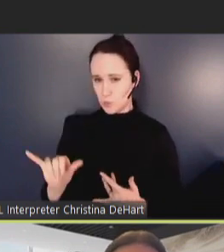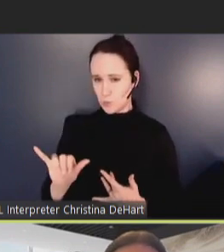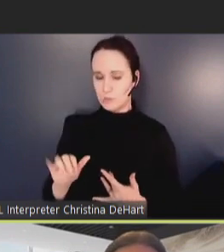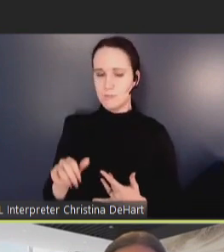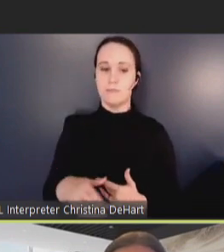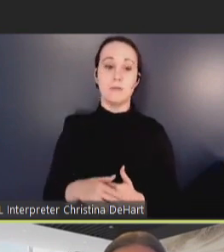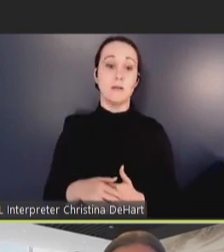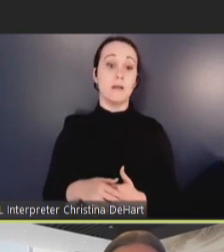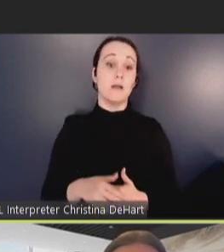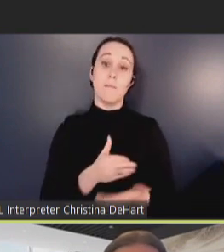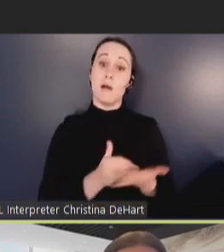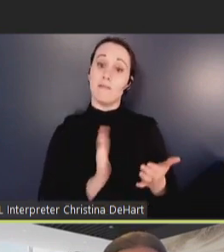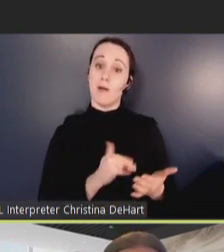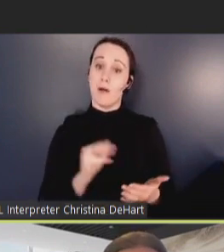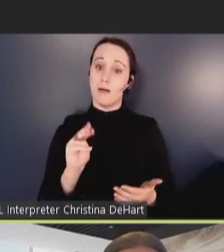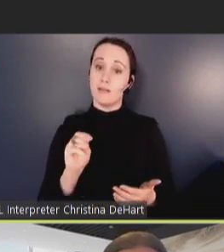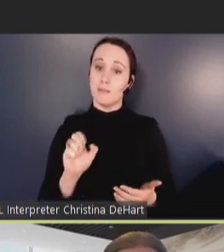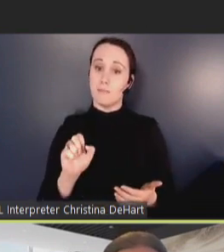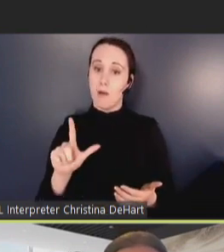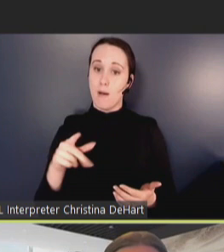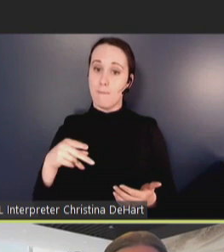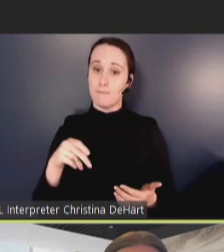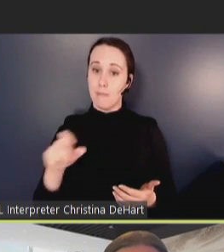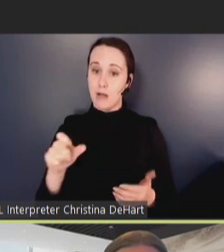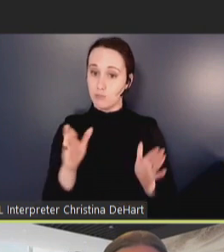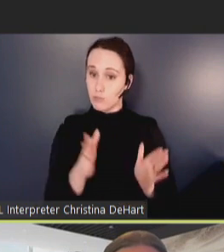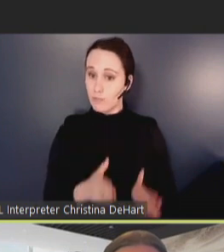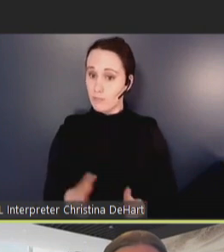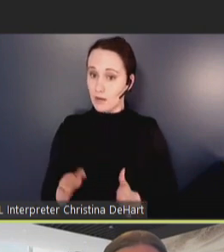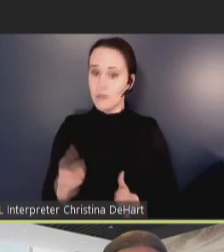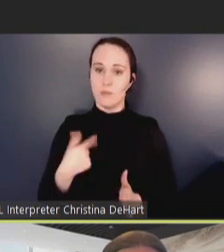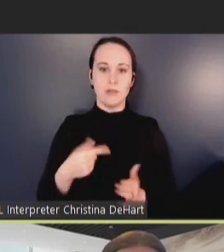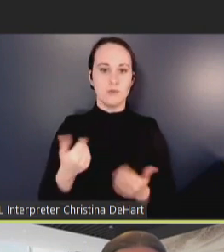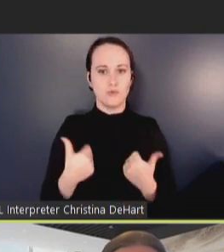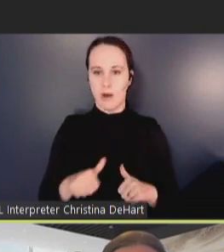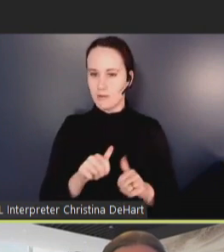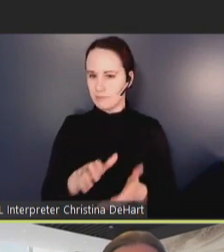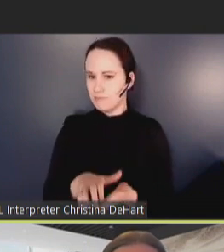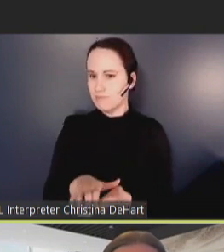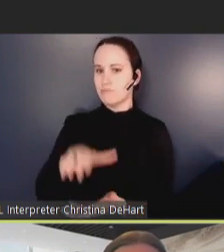preparedness, BARDA is increasing its supply of the U.S.-stored inventory of Jynneos, the smallpox